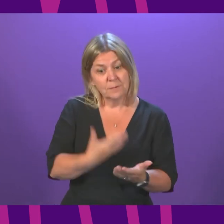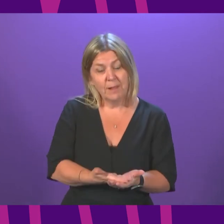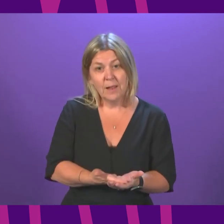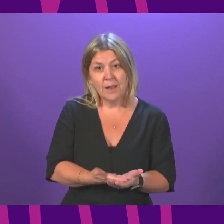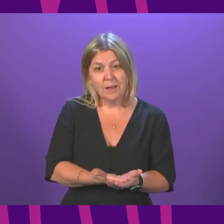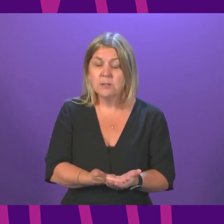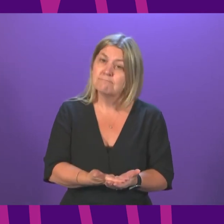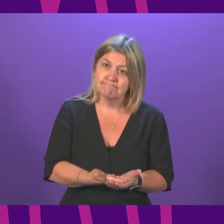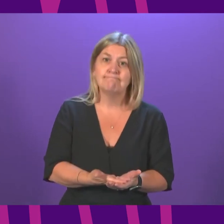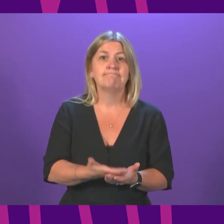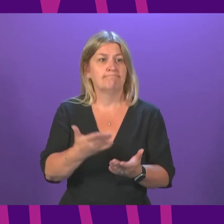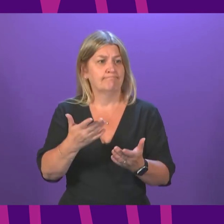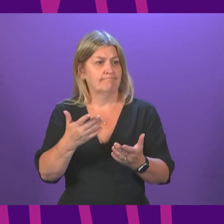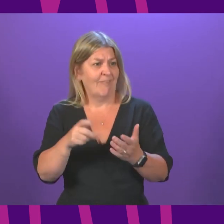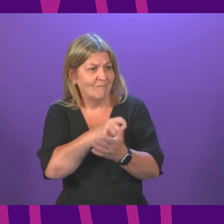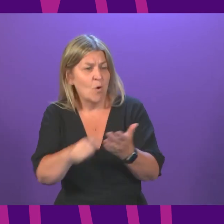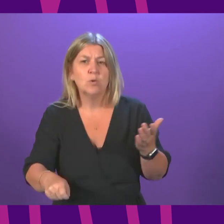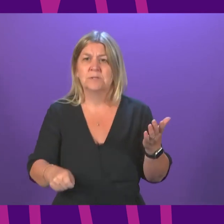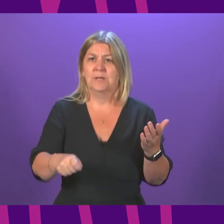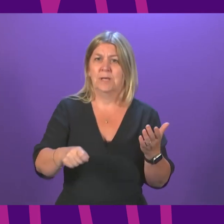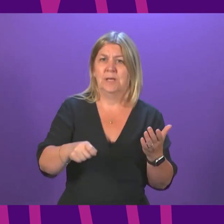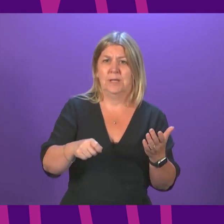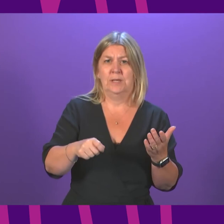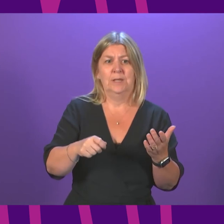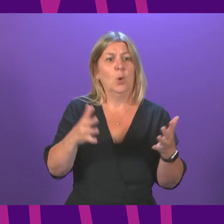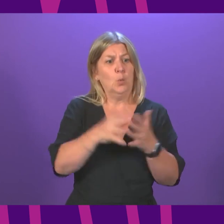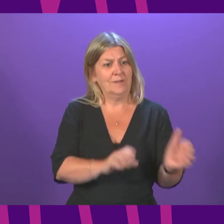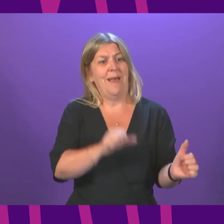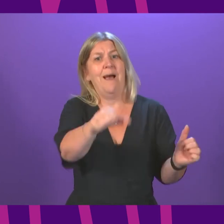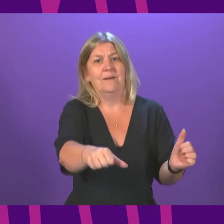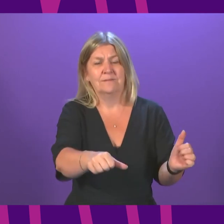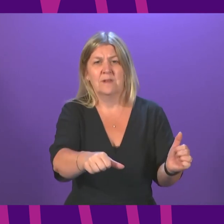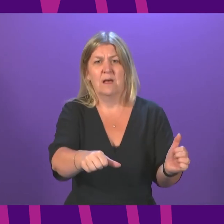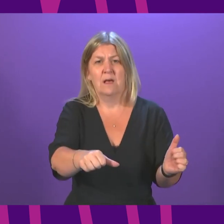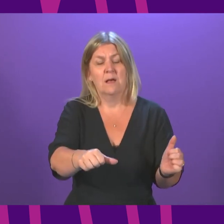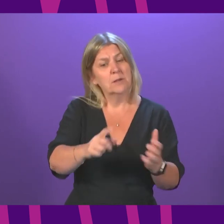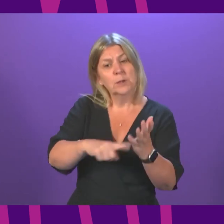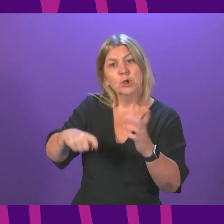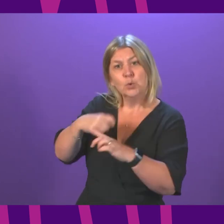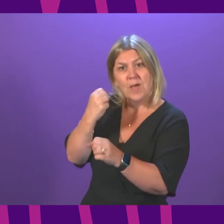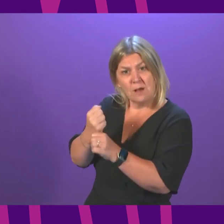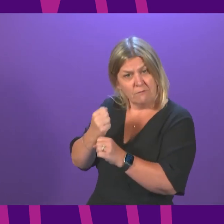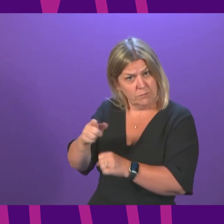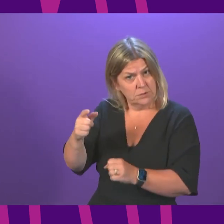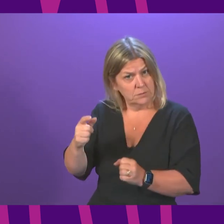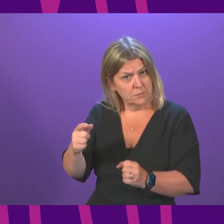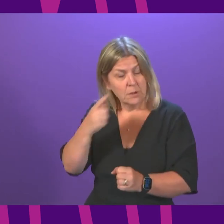data on the extent of the problem. However, Scotland lags behind much of Europe in how